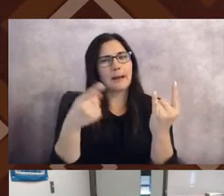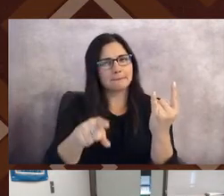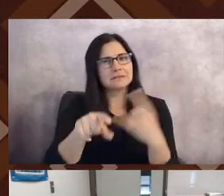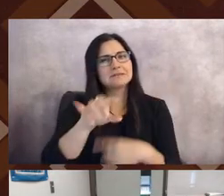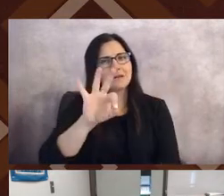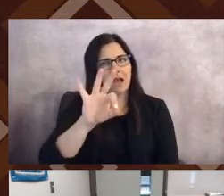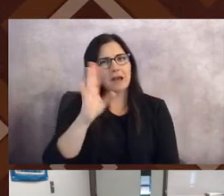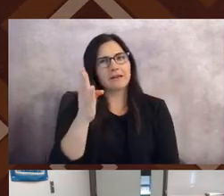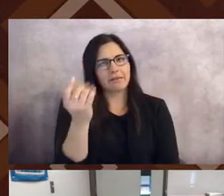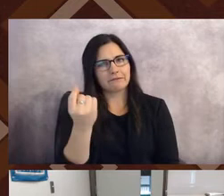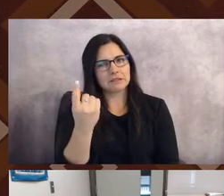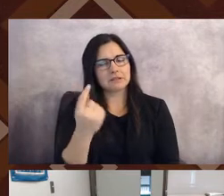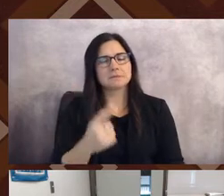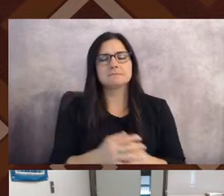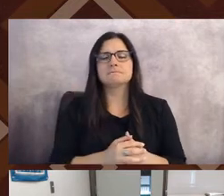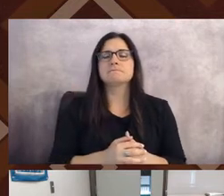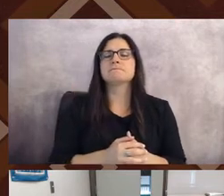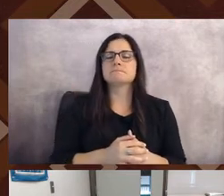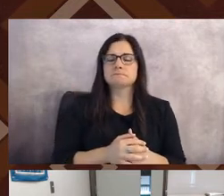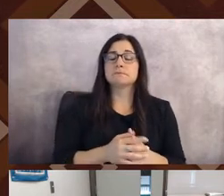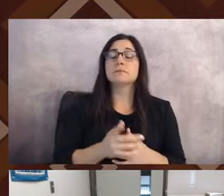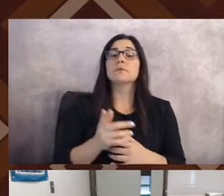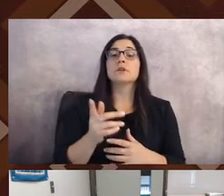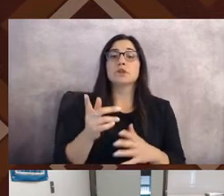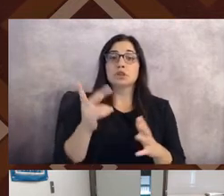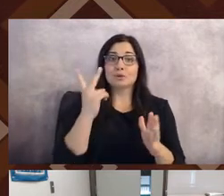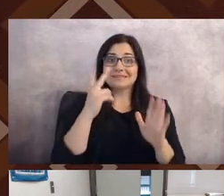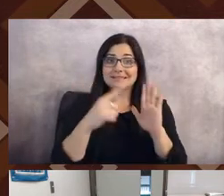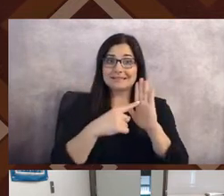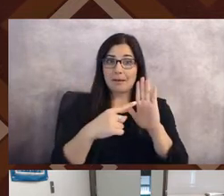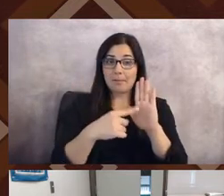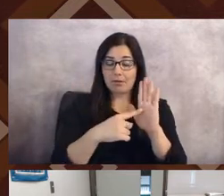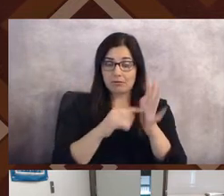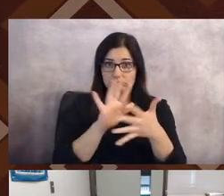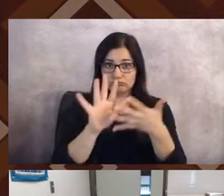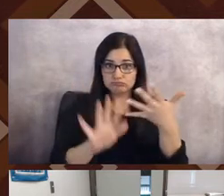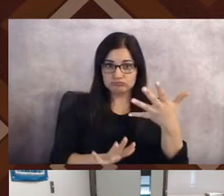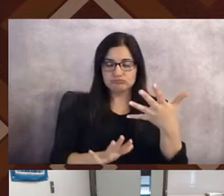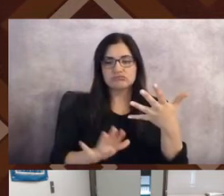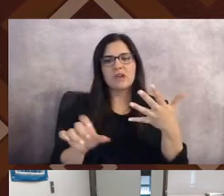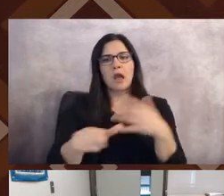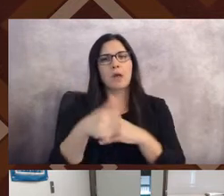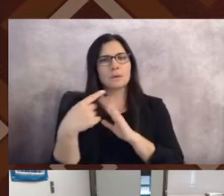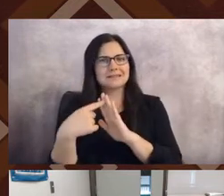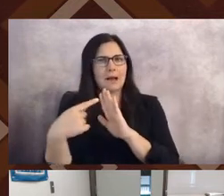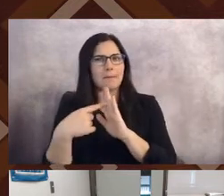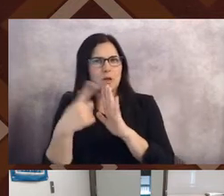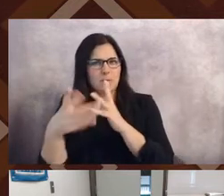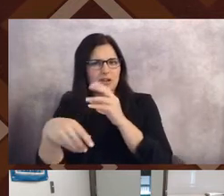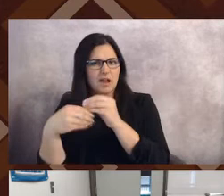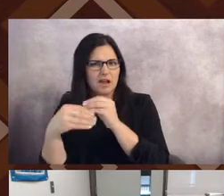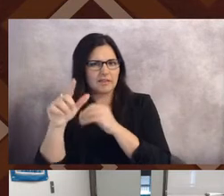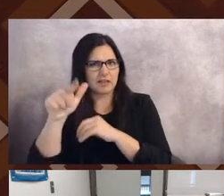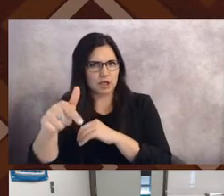but right here we have an example and I'll bring in another example later that brings in a little closer to home.